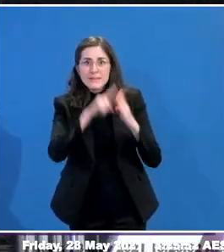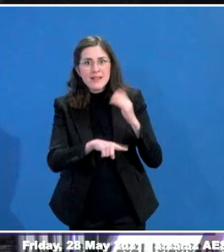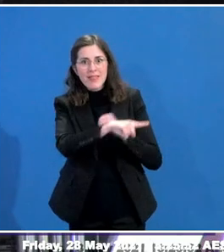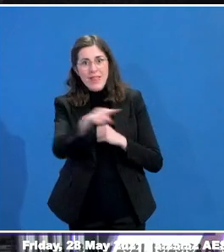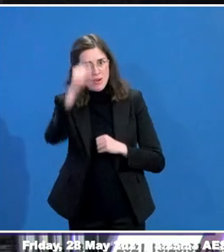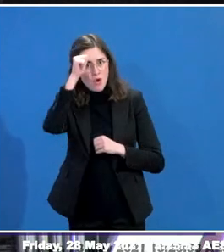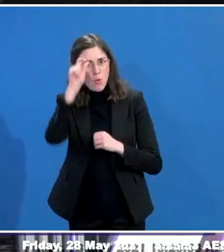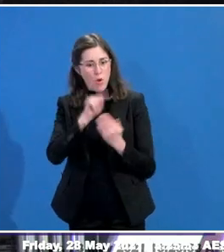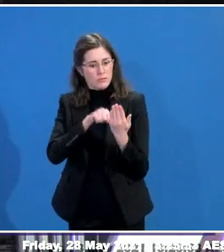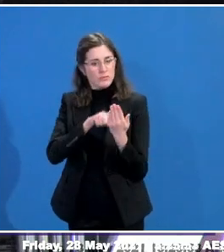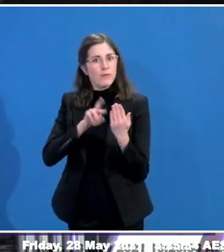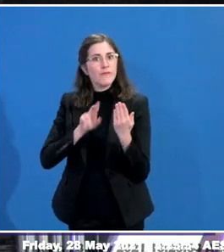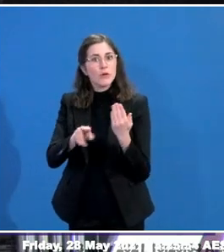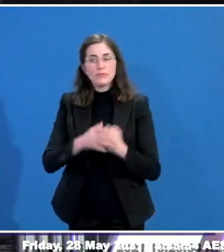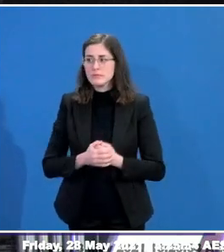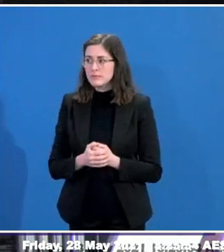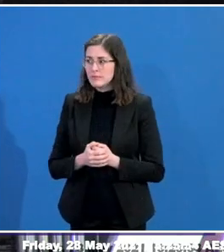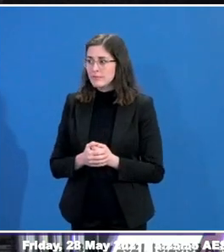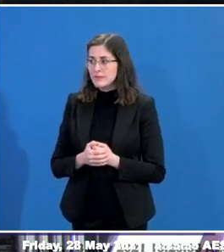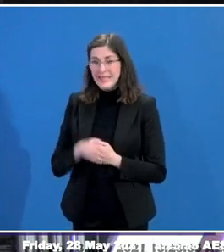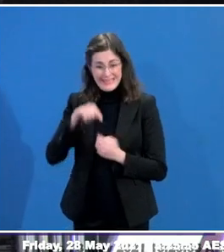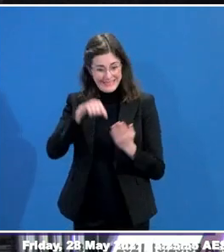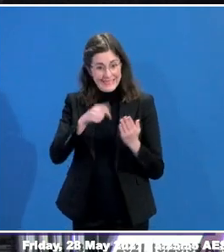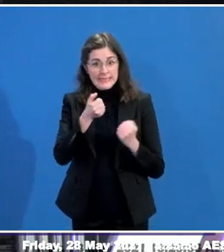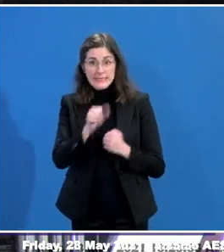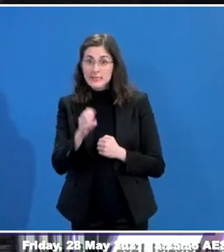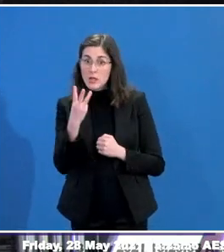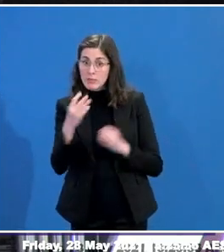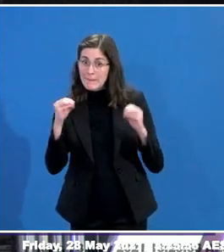Is the explanation for participants the document at 63B?